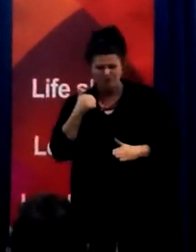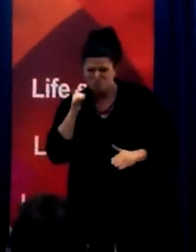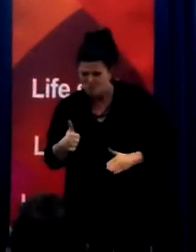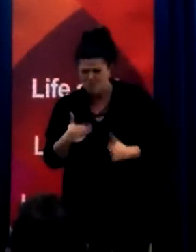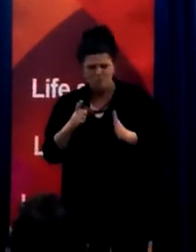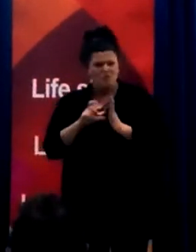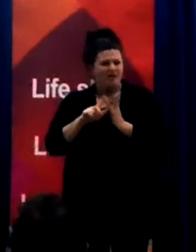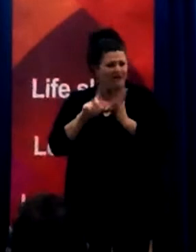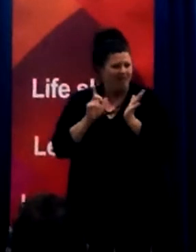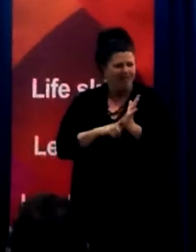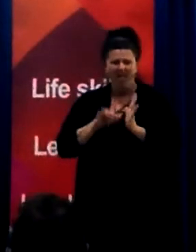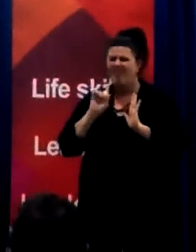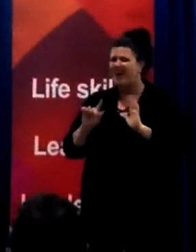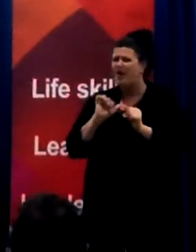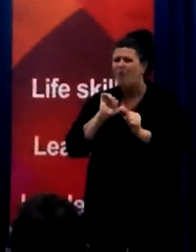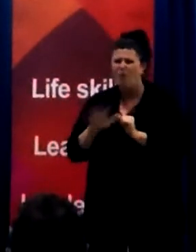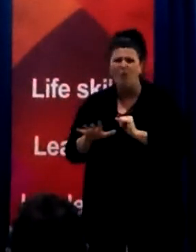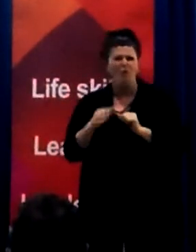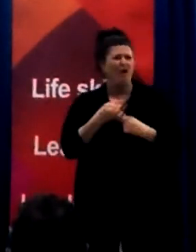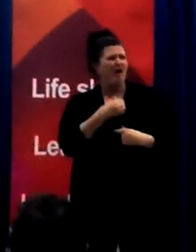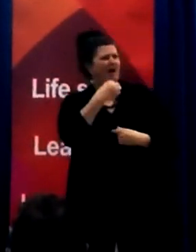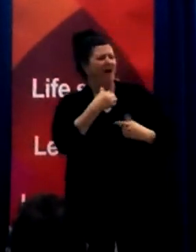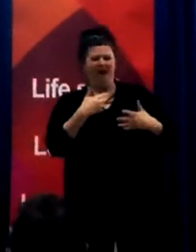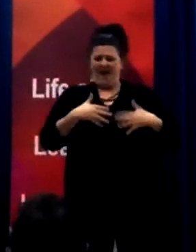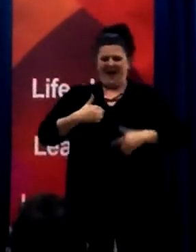“What a cool spy gadget,” or something that gave me a right confidence boost.